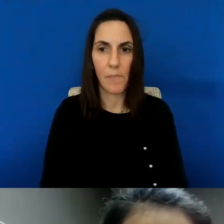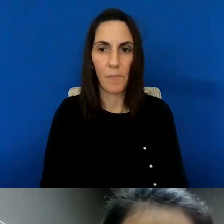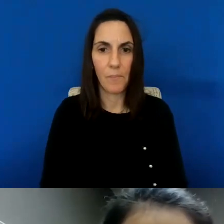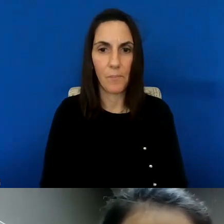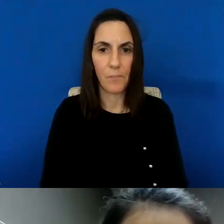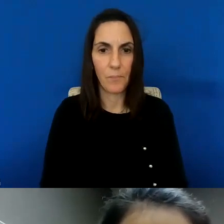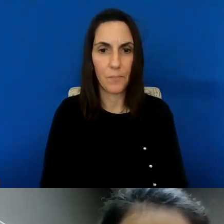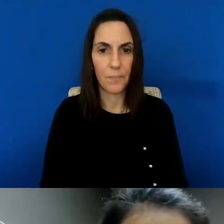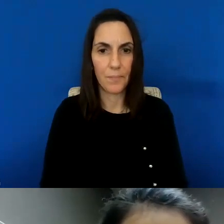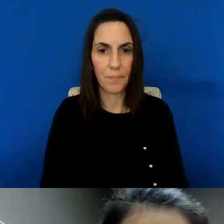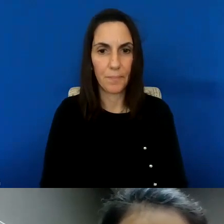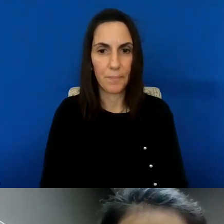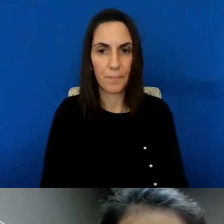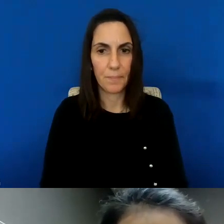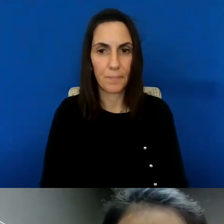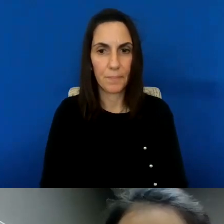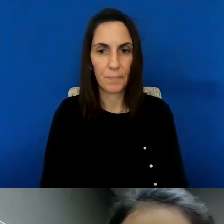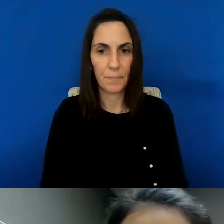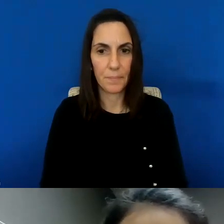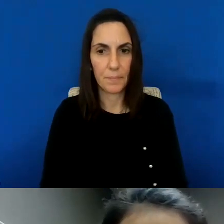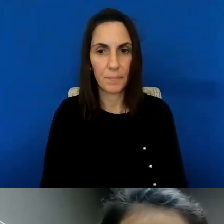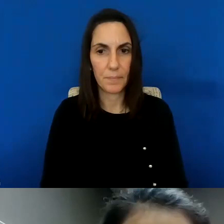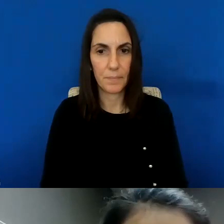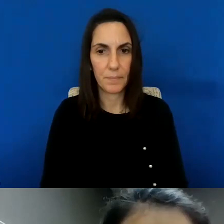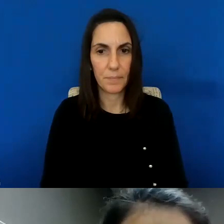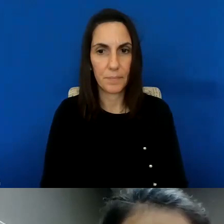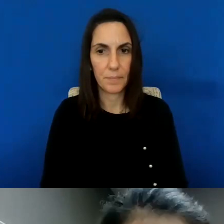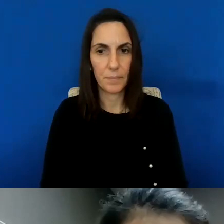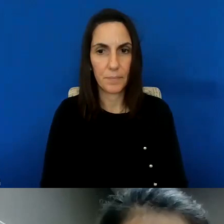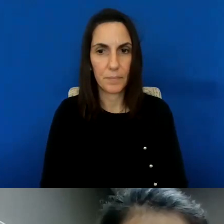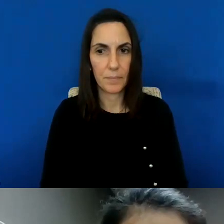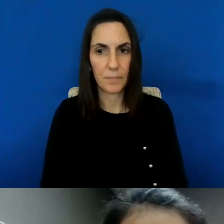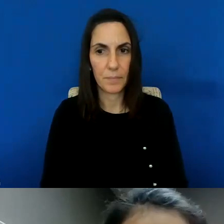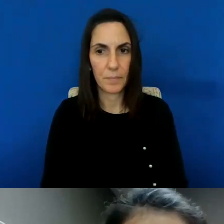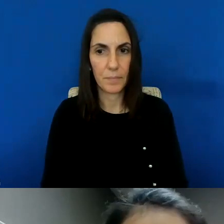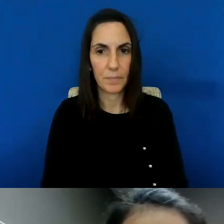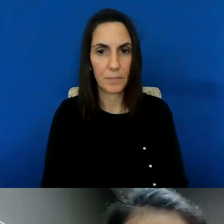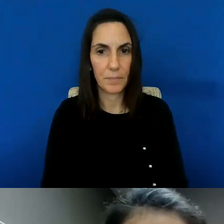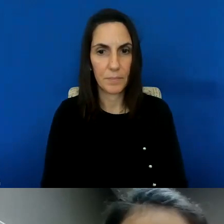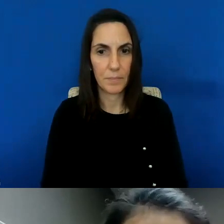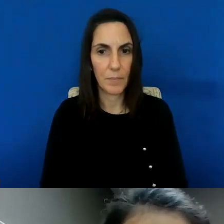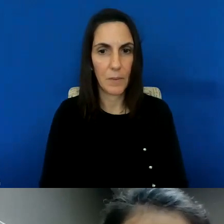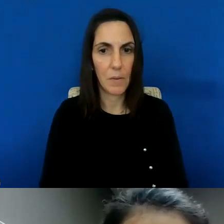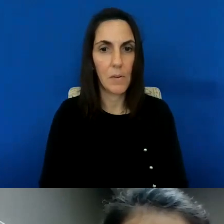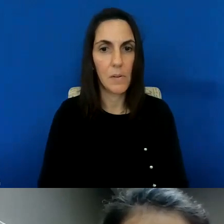11:03:51 Your use, ceremony, pro agendo, interpreation in Hispaniol, conicolator, Flavia Conmarb. 11:03:55 Language, services, E. 8, I mean sister upro agenda.